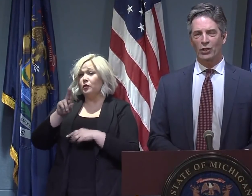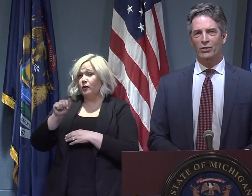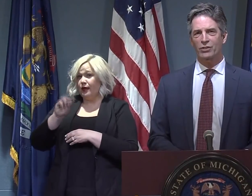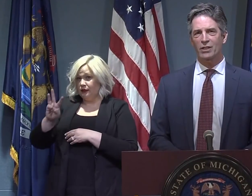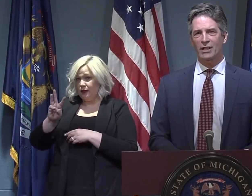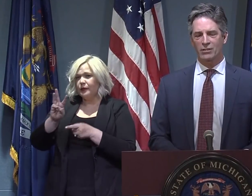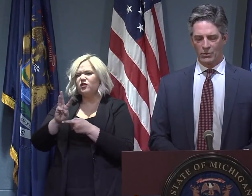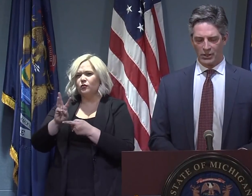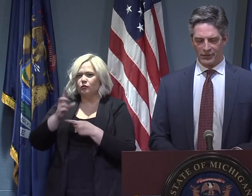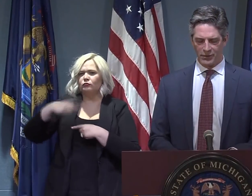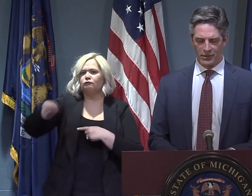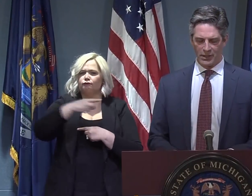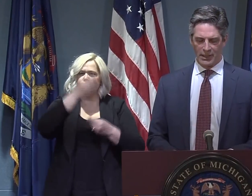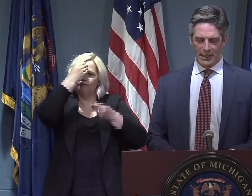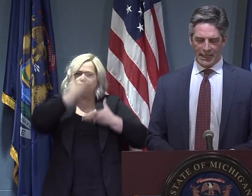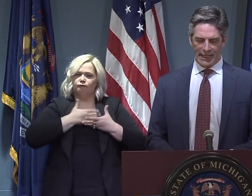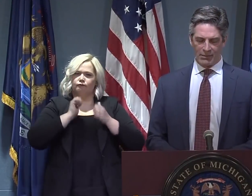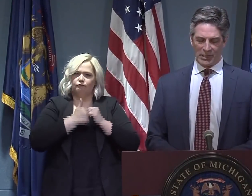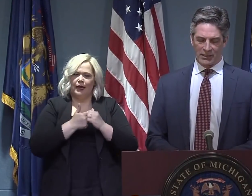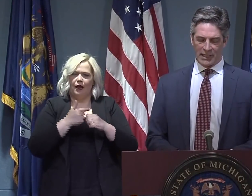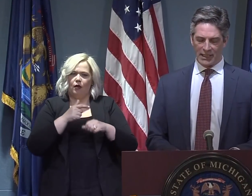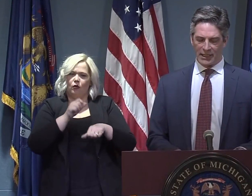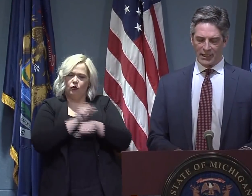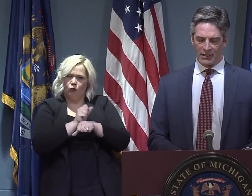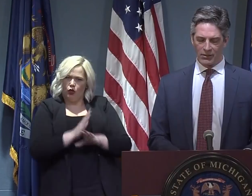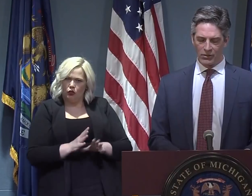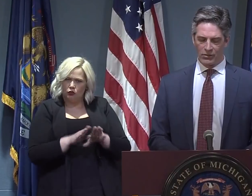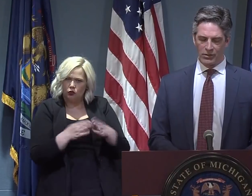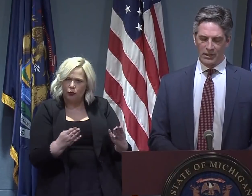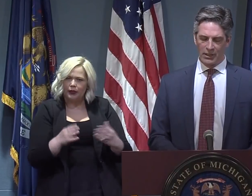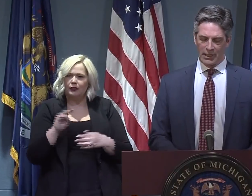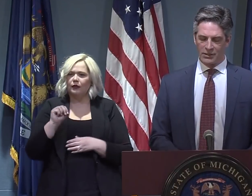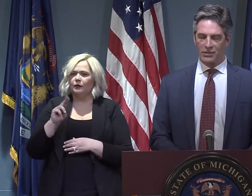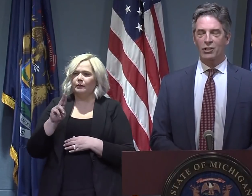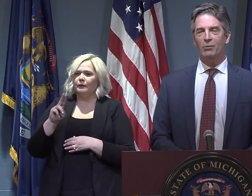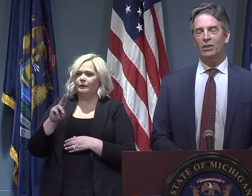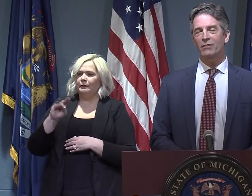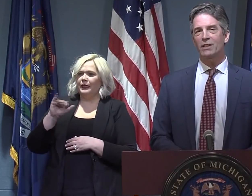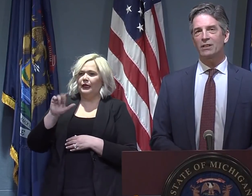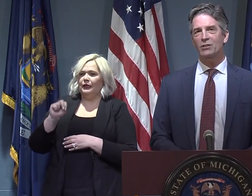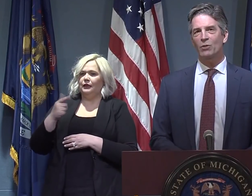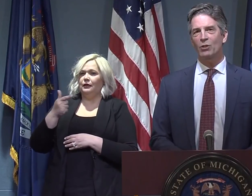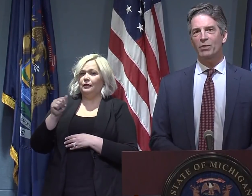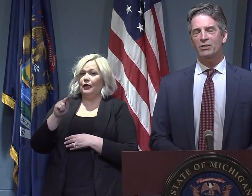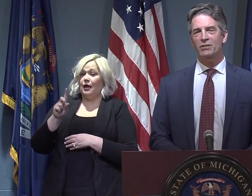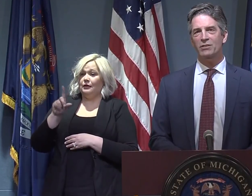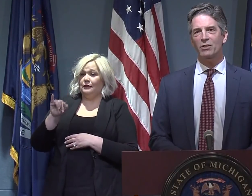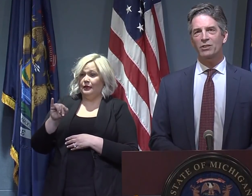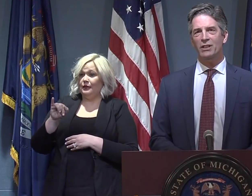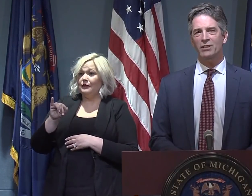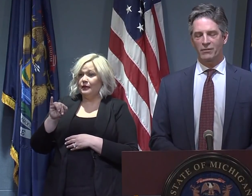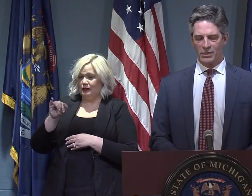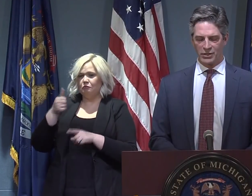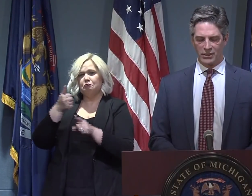RON FROM THE AFWELL, CI O AND RORY GAMBLE BRING THE FRONT LINE